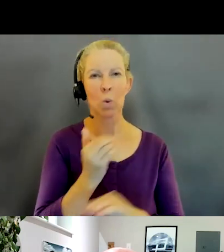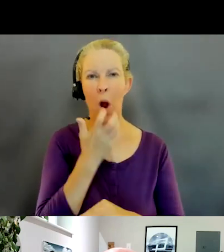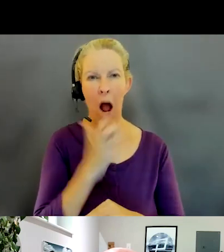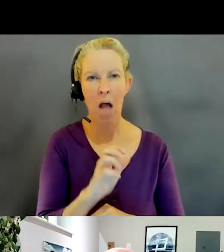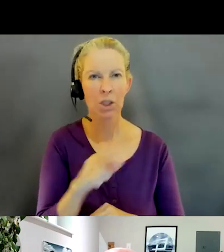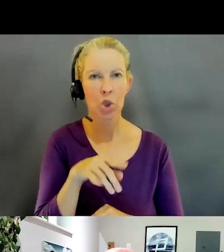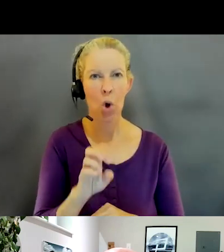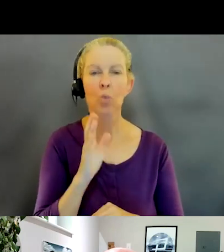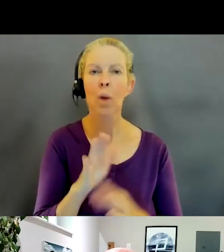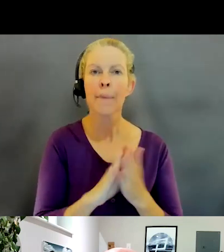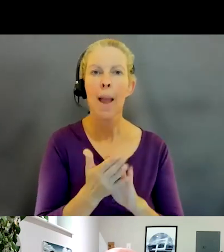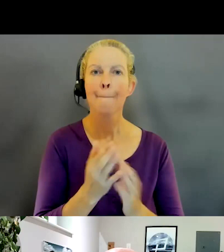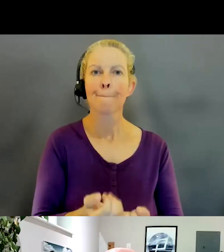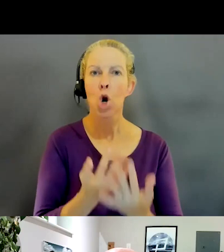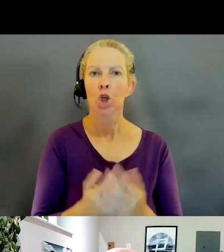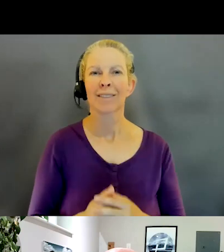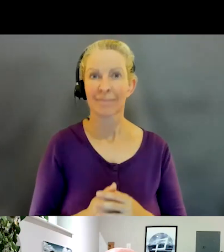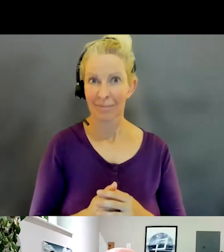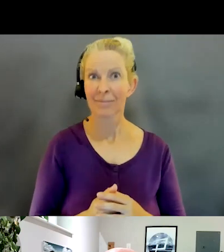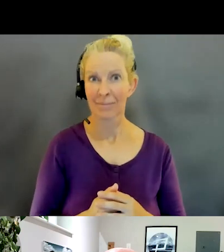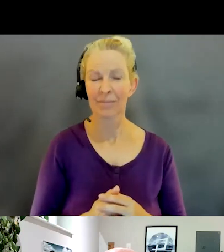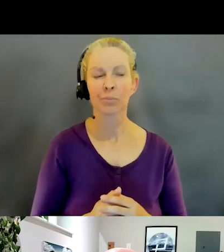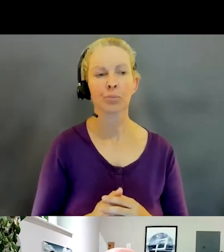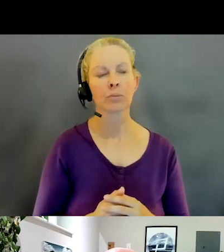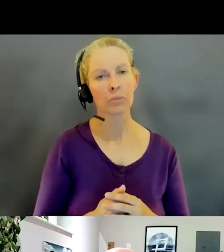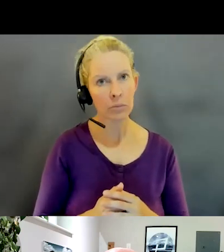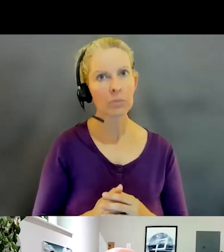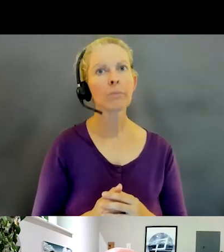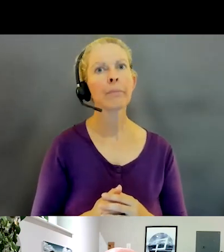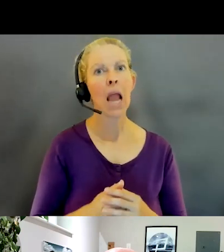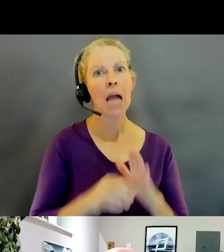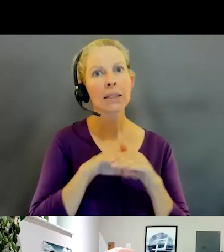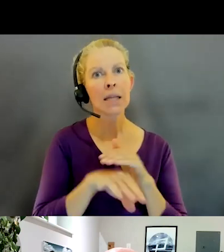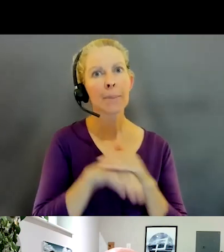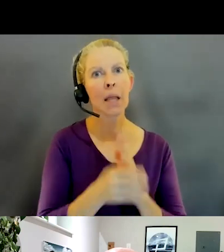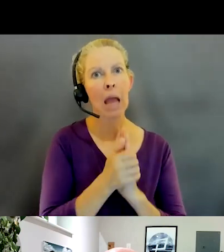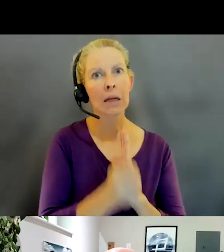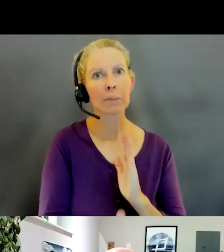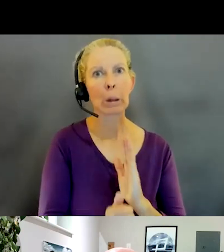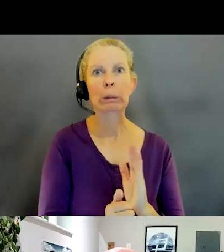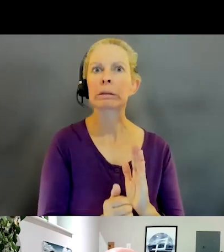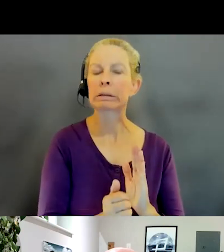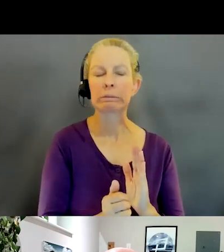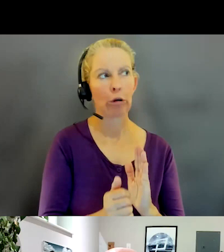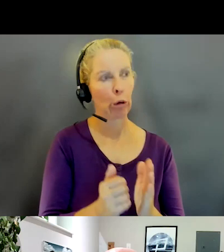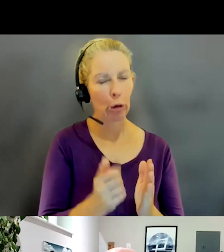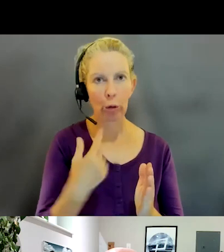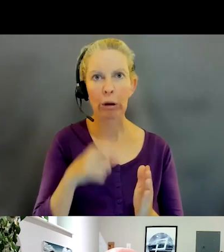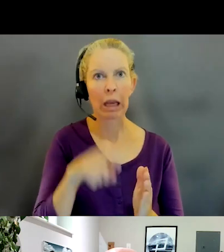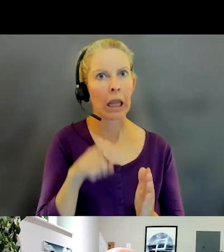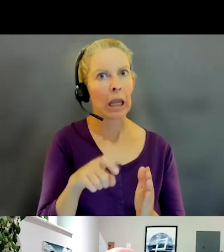need for accessibility experts so outweighs the ability that if that is happening to you,